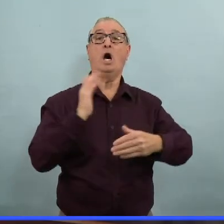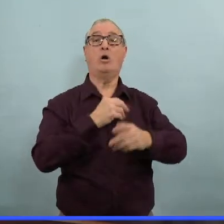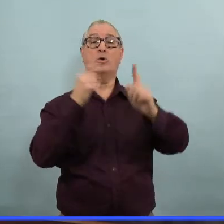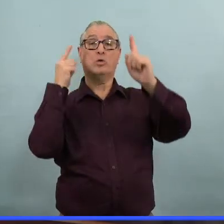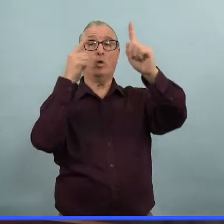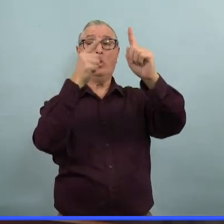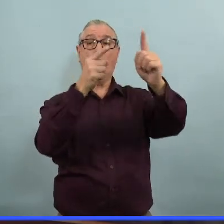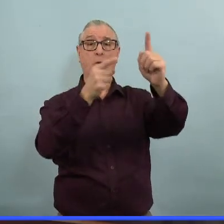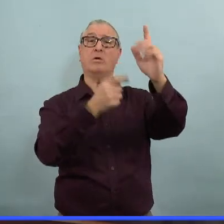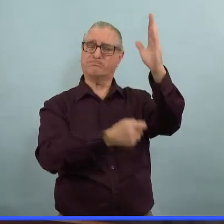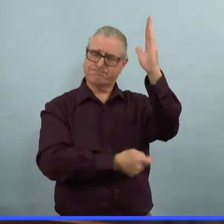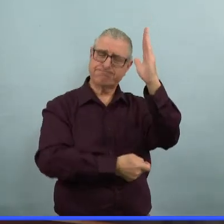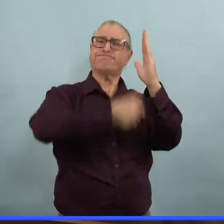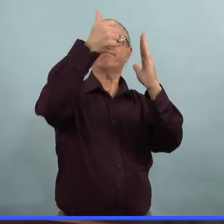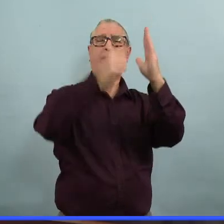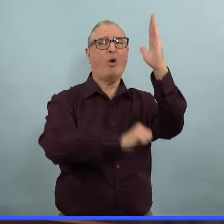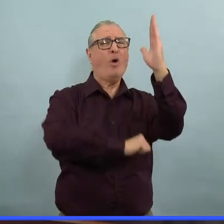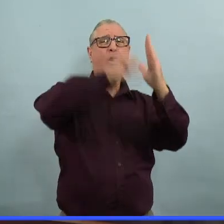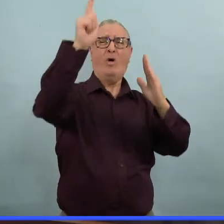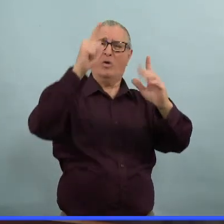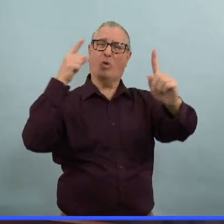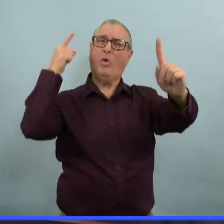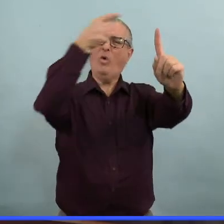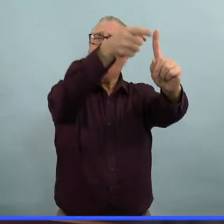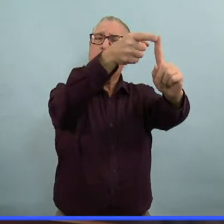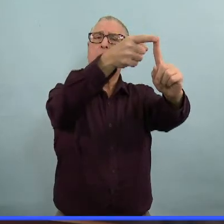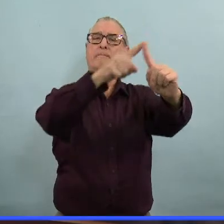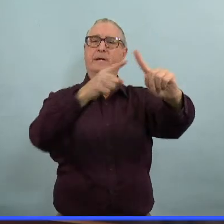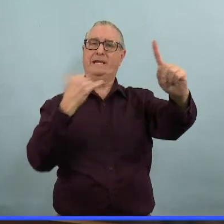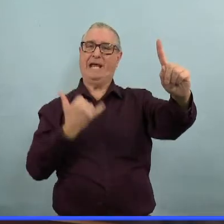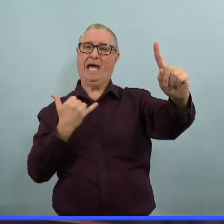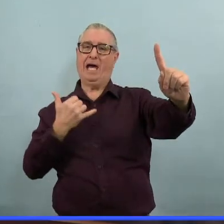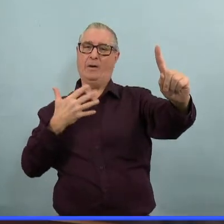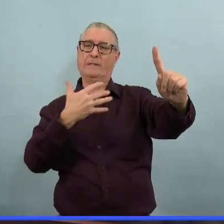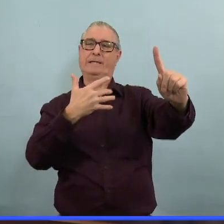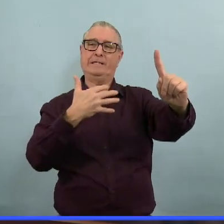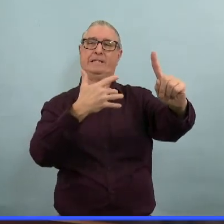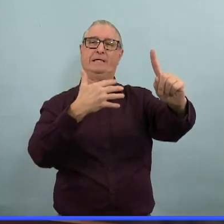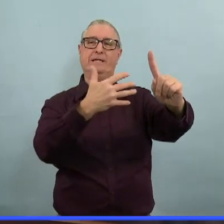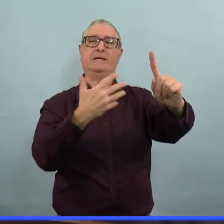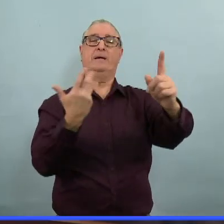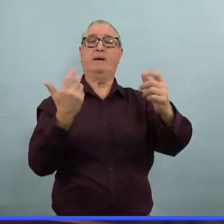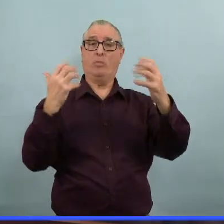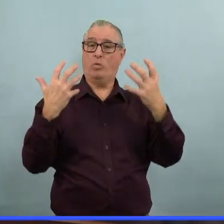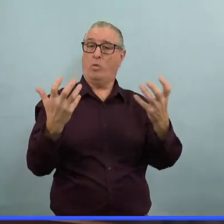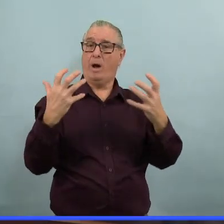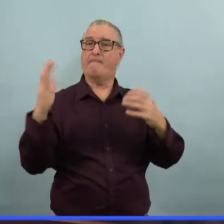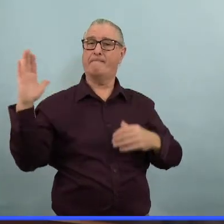to ensure that manitobans can get back to living normal lives so we i think we all have the same